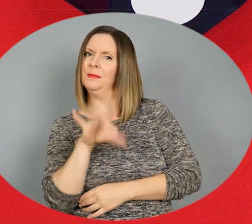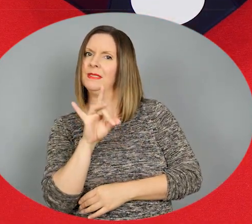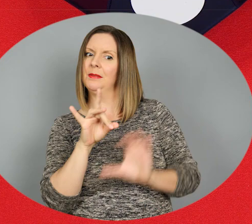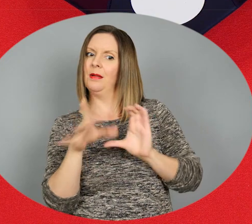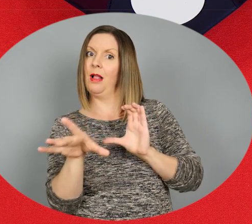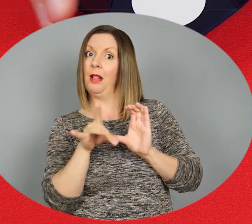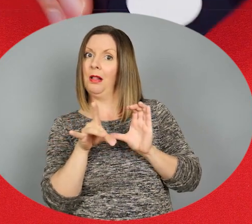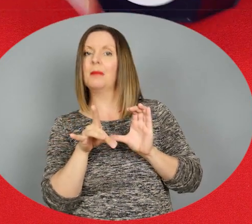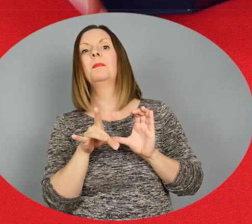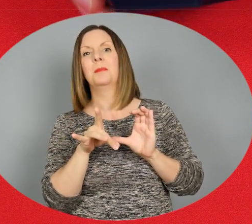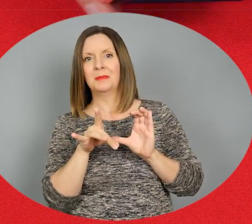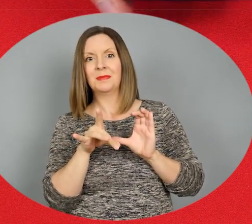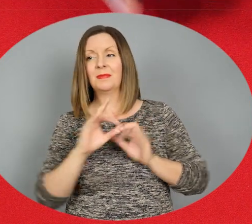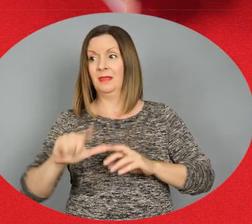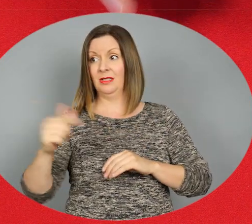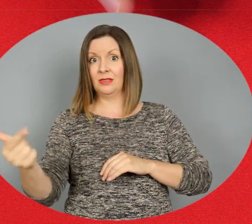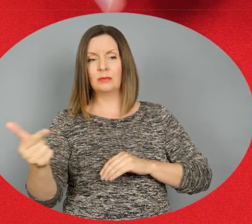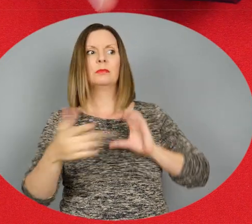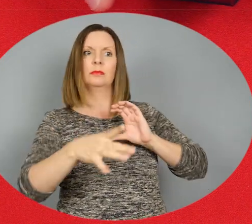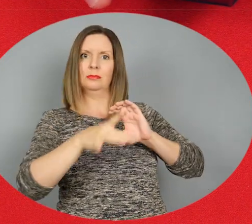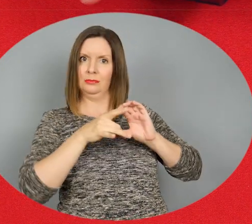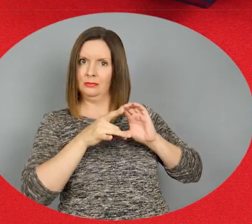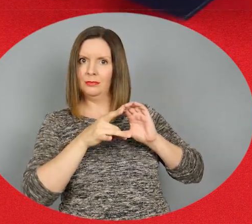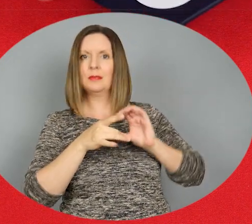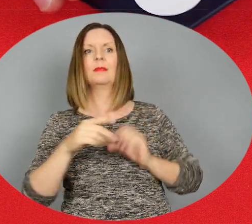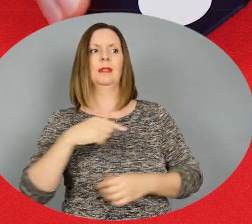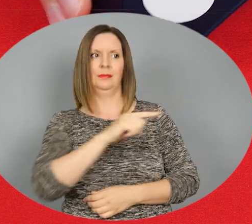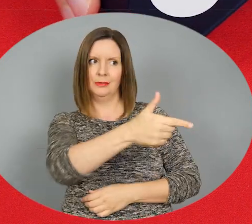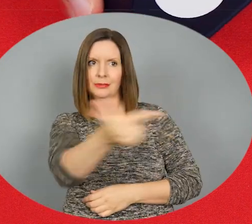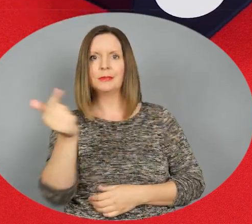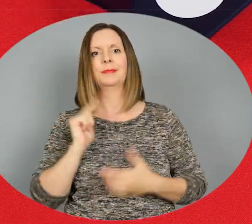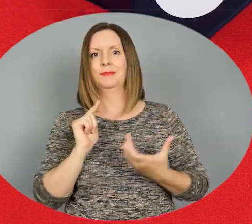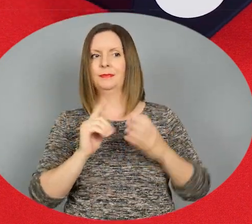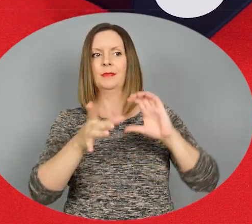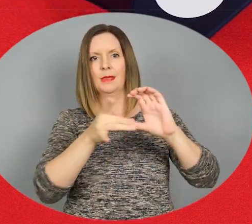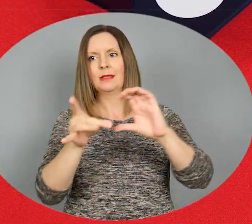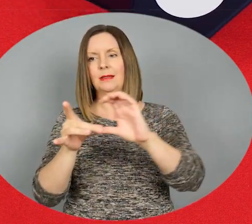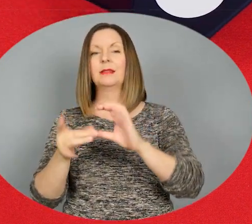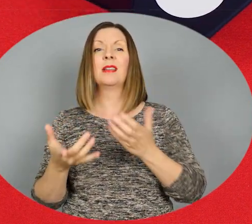one of them to add to their planet core, with the other players doing the same thing in